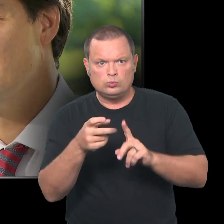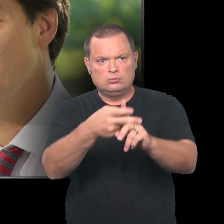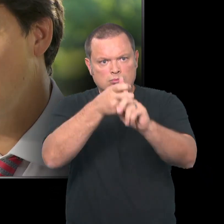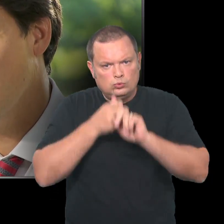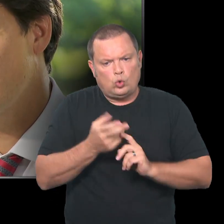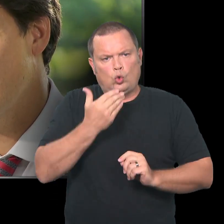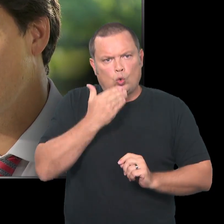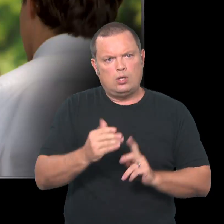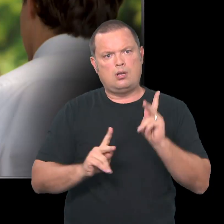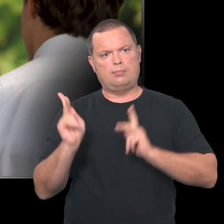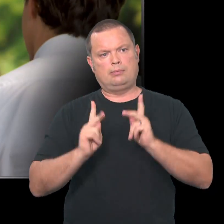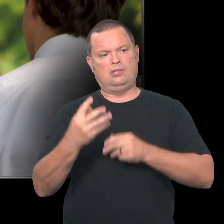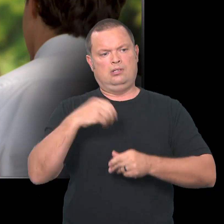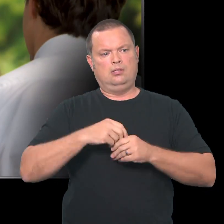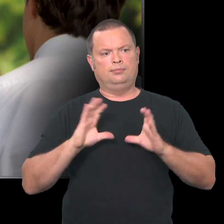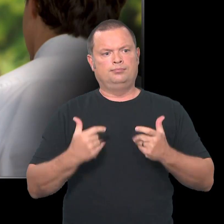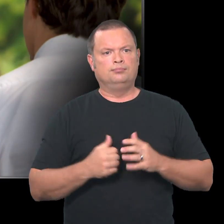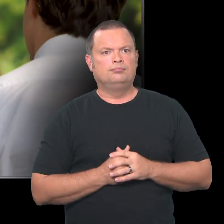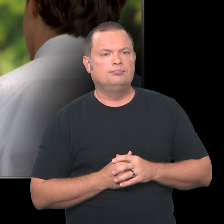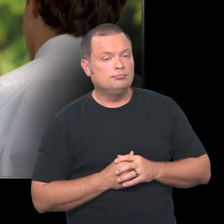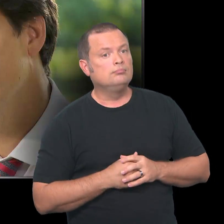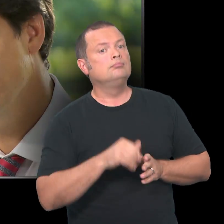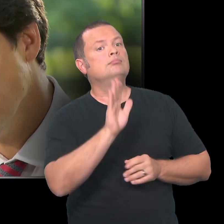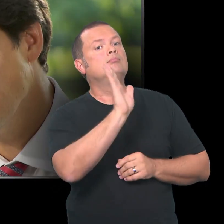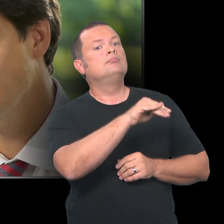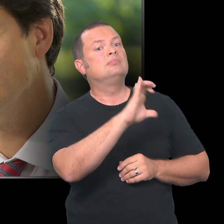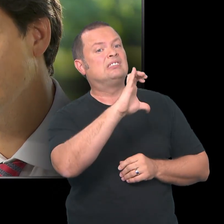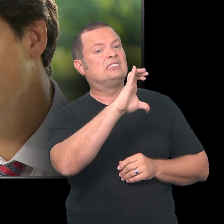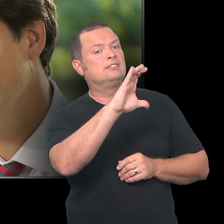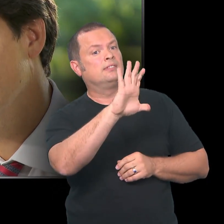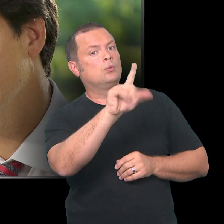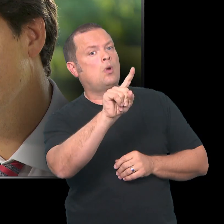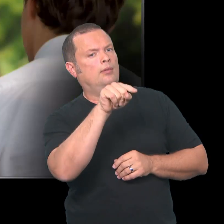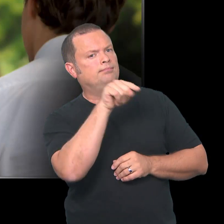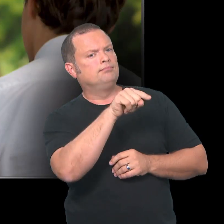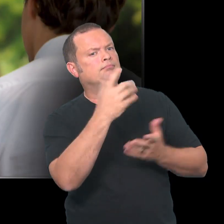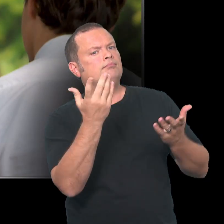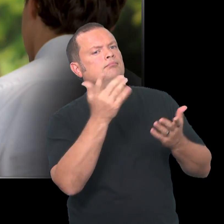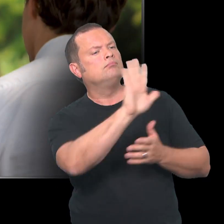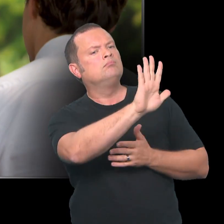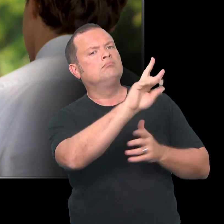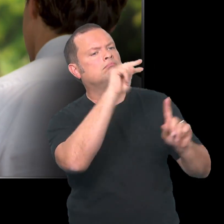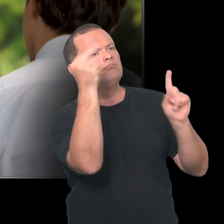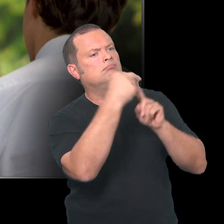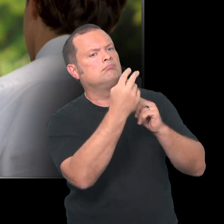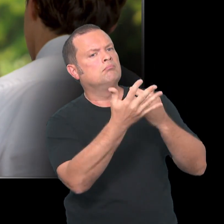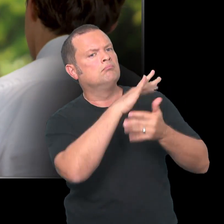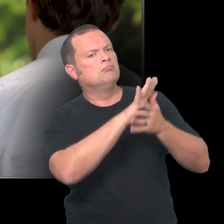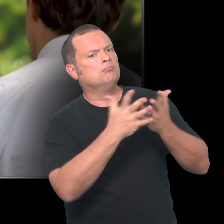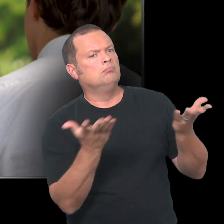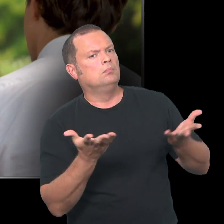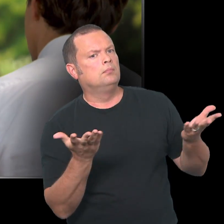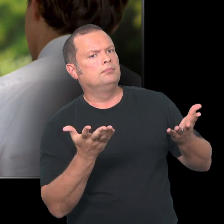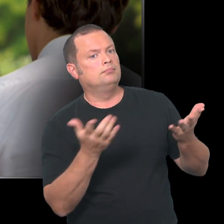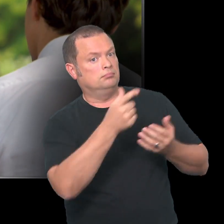that we are supposed to be drawing good people into politics. C-51. Mhm.